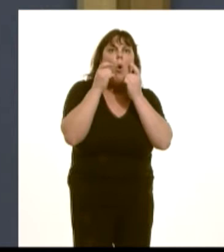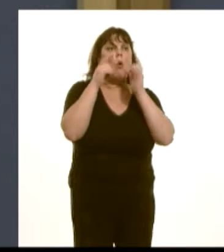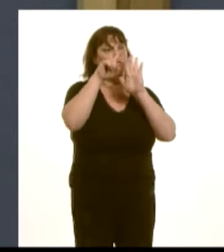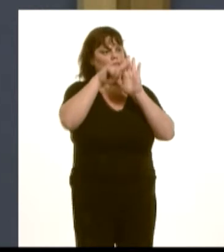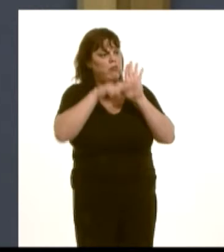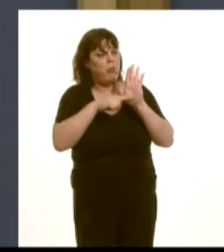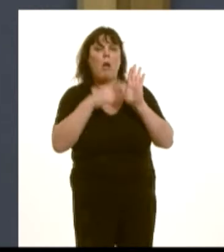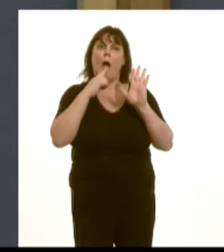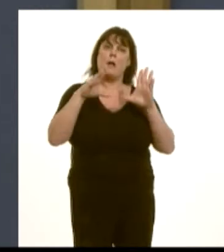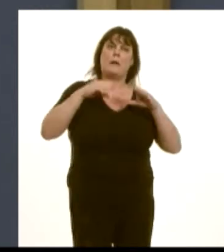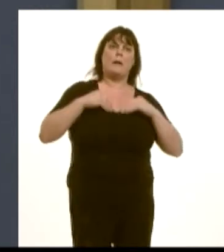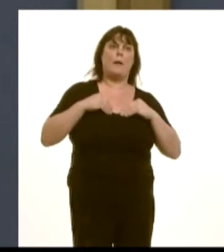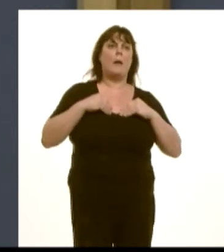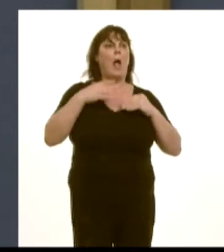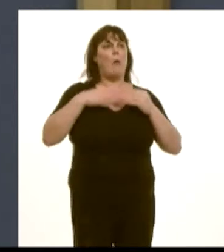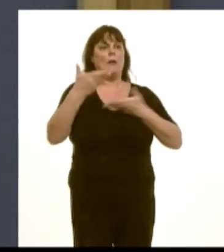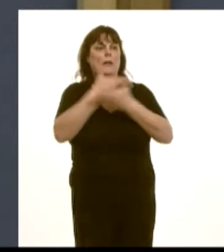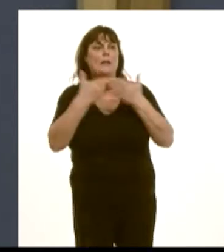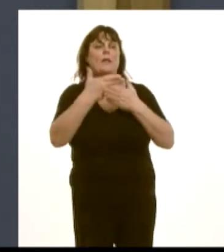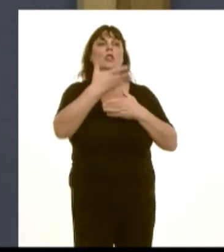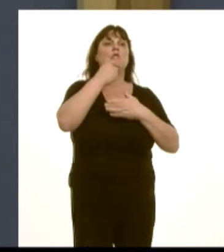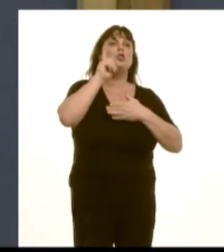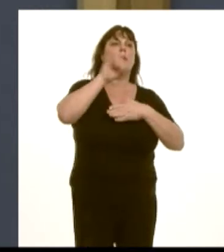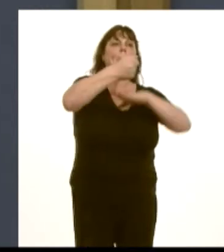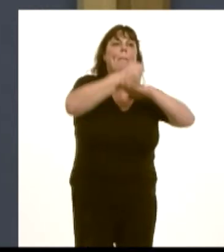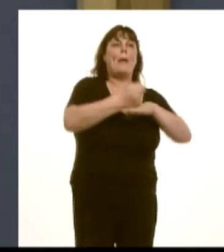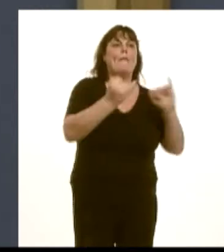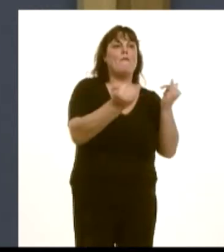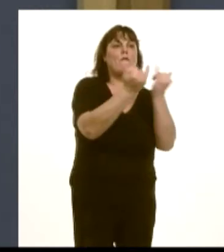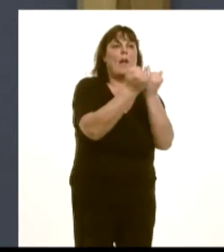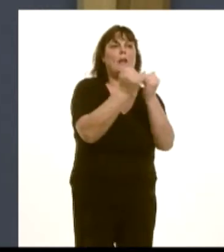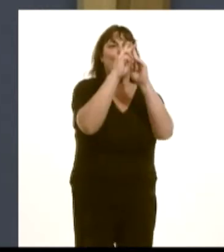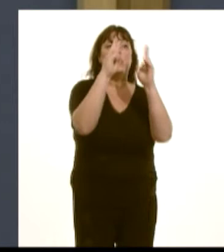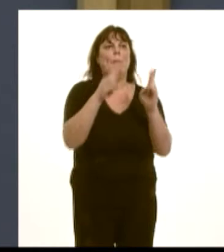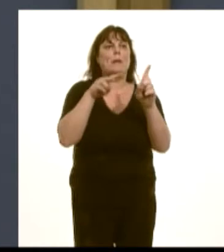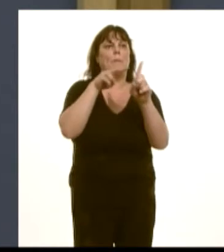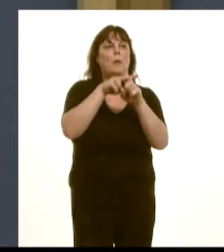discussing the Gender-based Violence, Domestic Abuse and Sexual Violence (Wales) Bill later